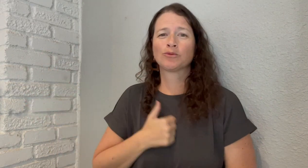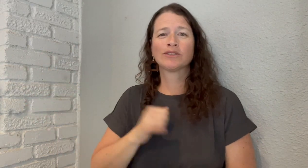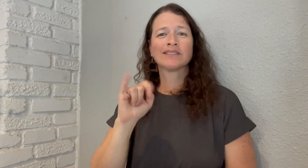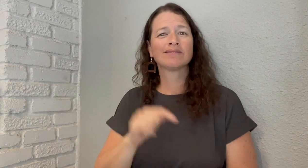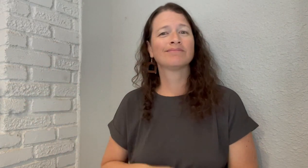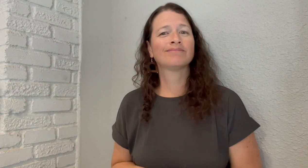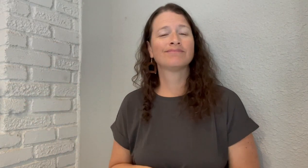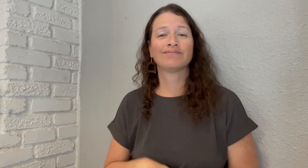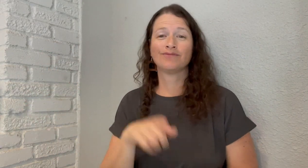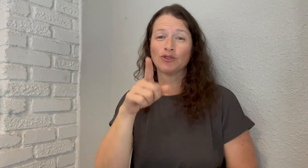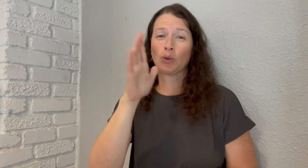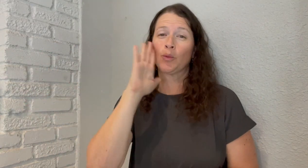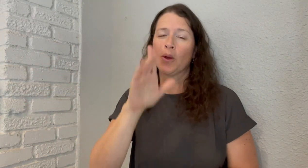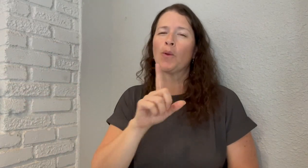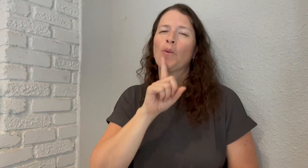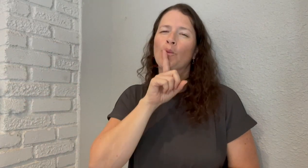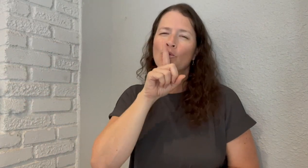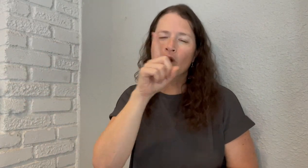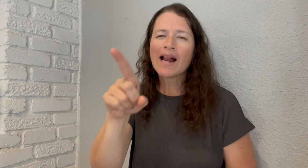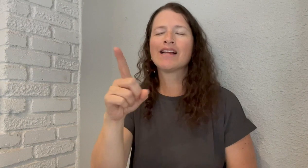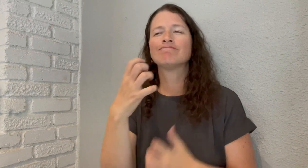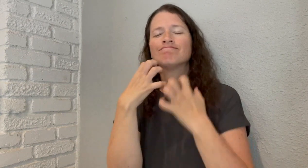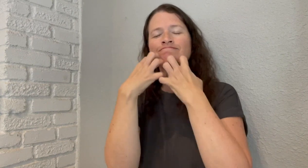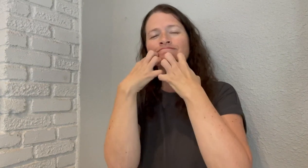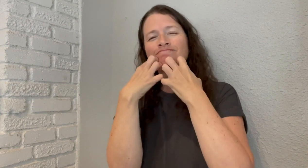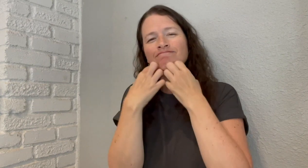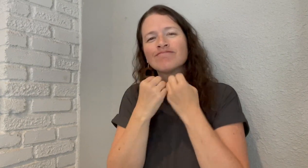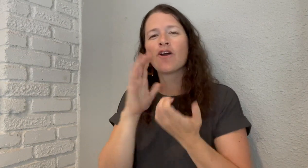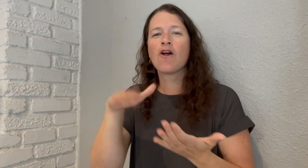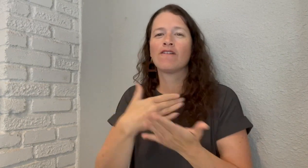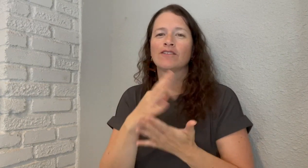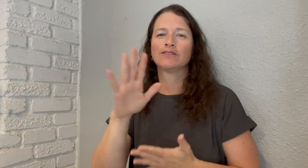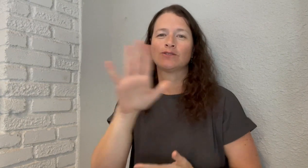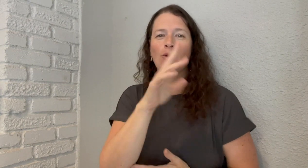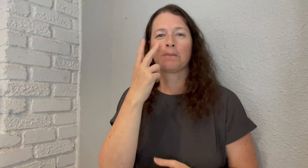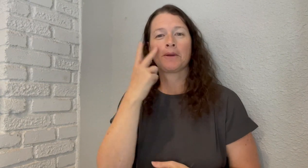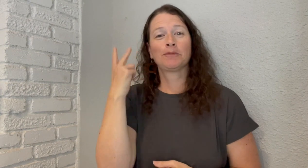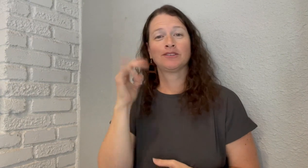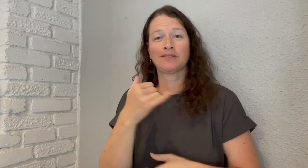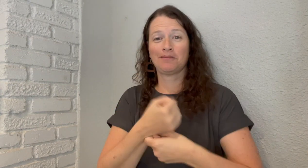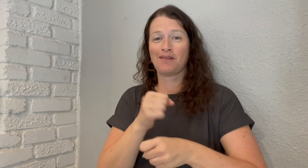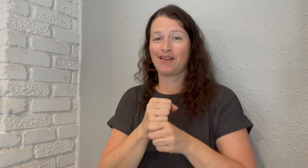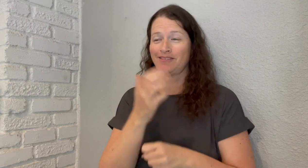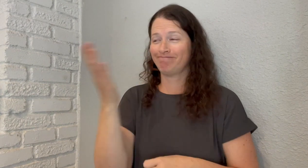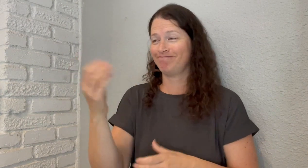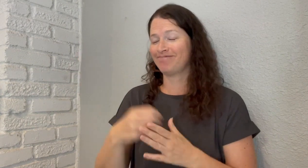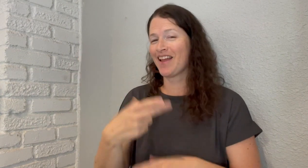You will not regret it. You will really embrace all of the